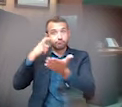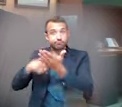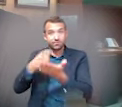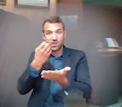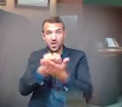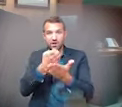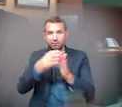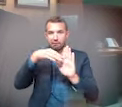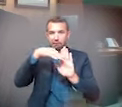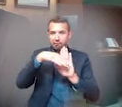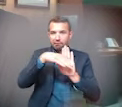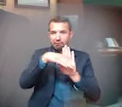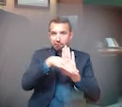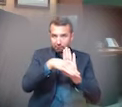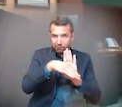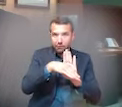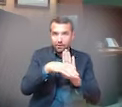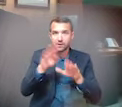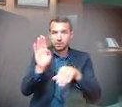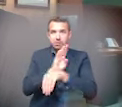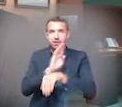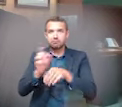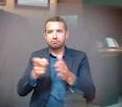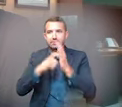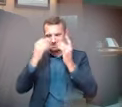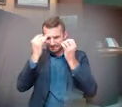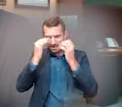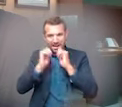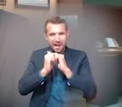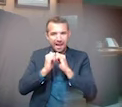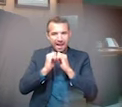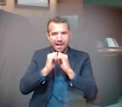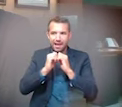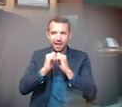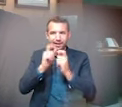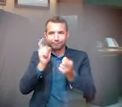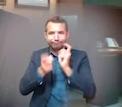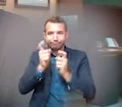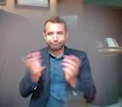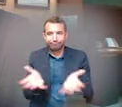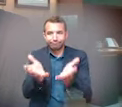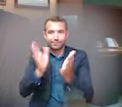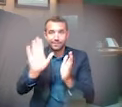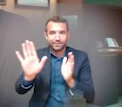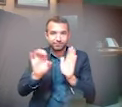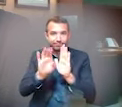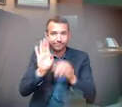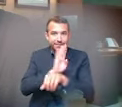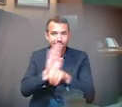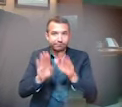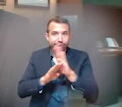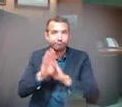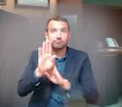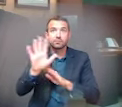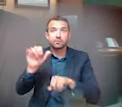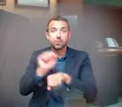And so as businesses think about what is going to give them a competitive edge. Well, part of that is a diverse workforce.